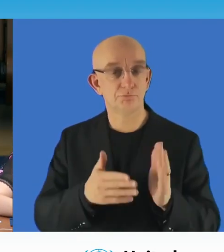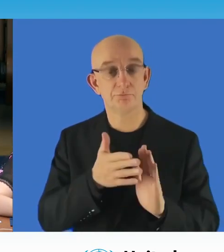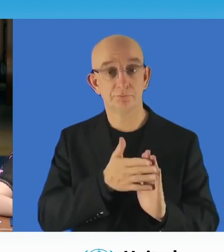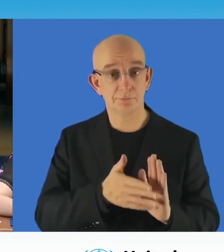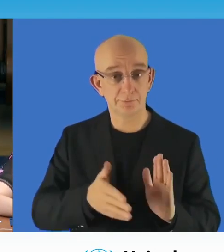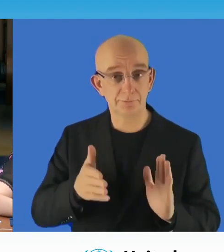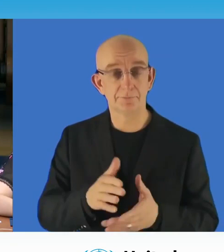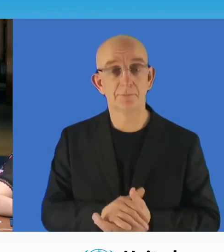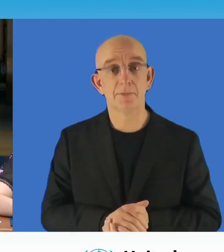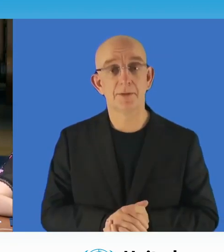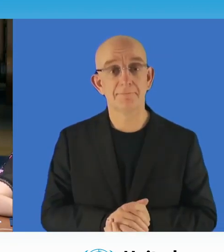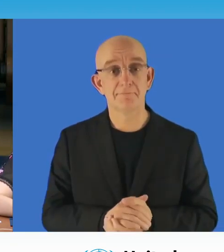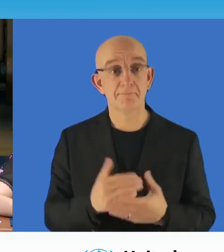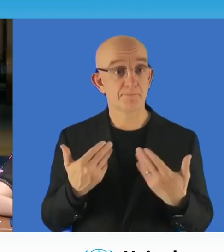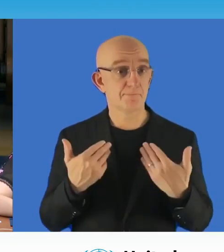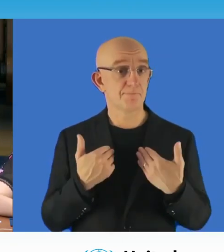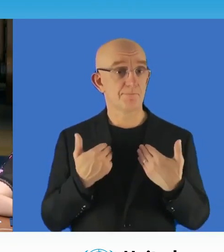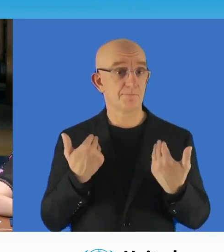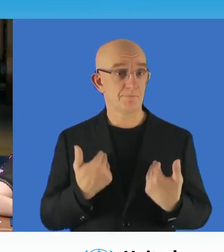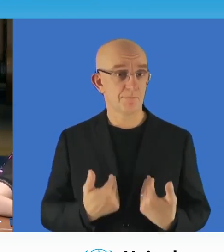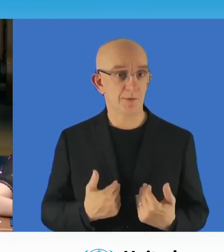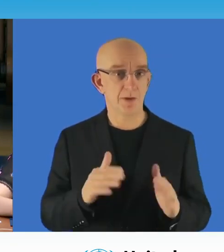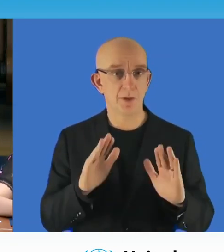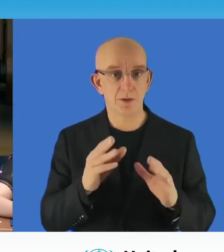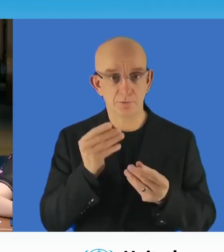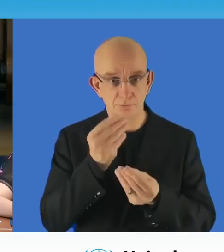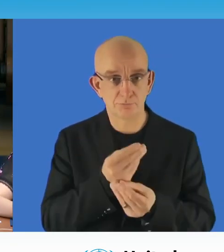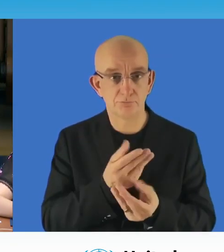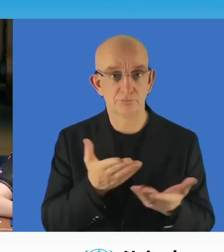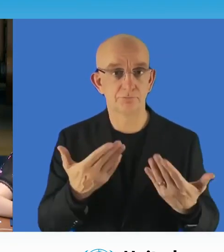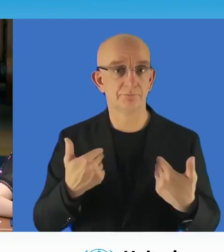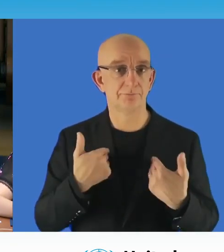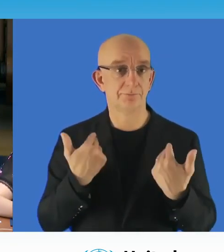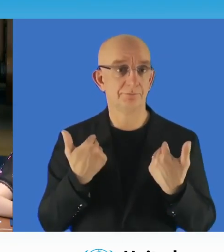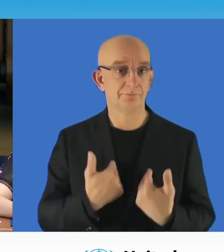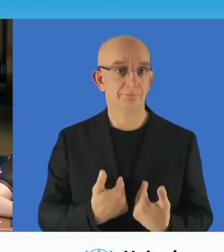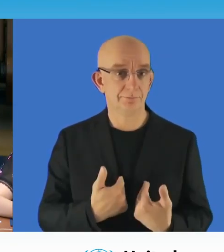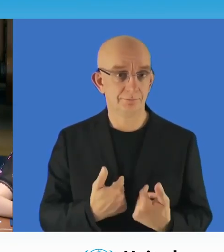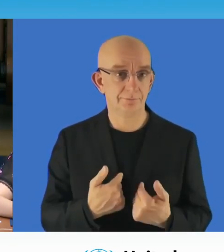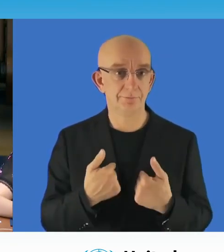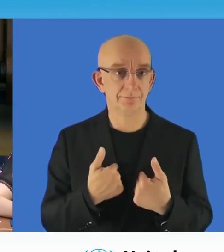particularly honored to represent my country Georgia for the first time in the crpd cost